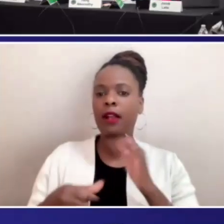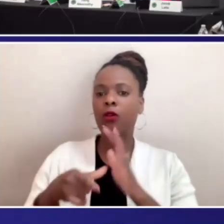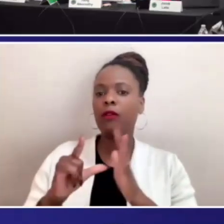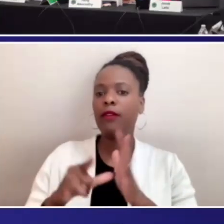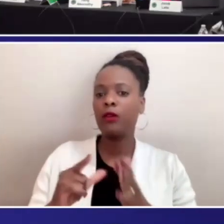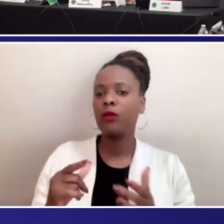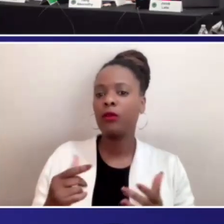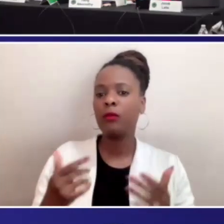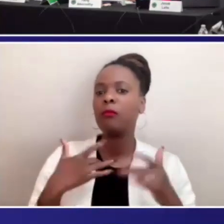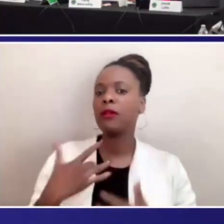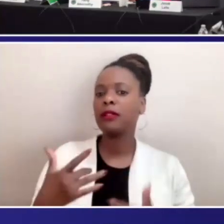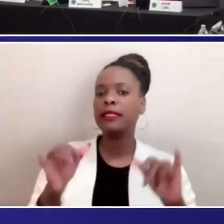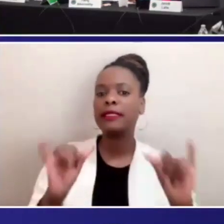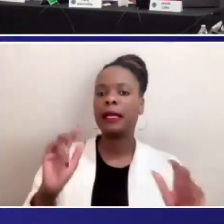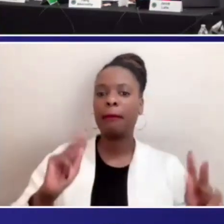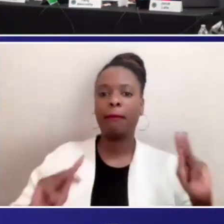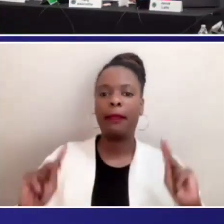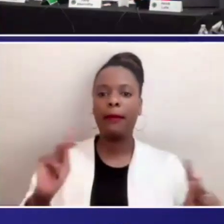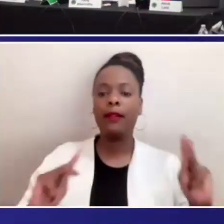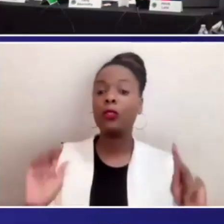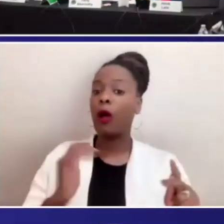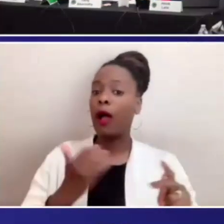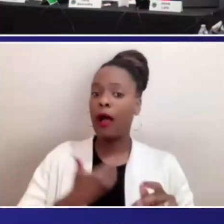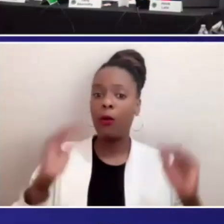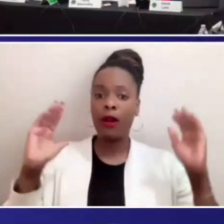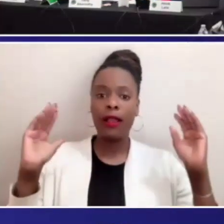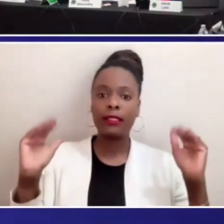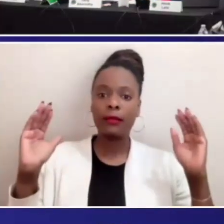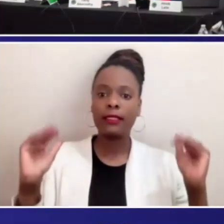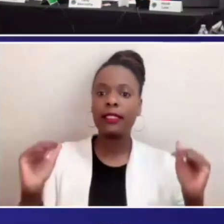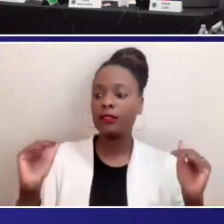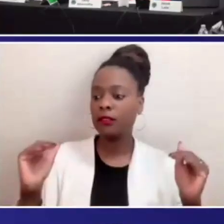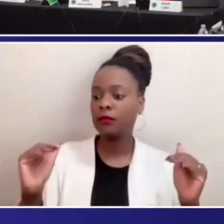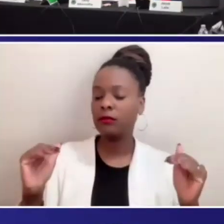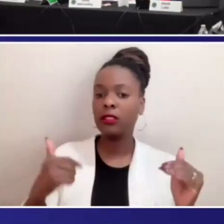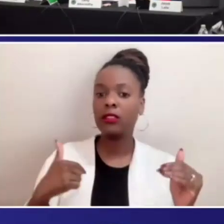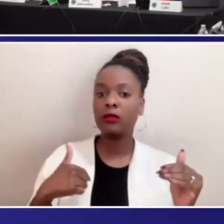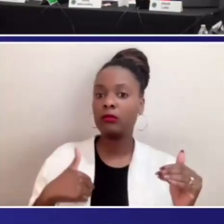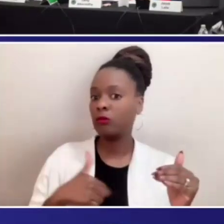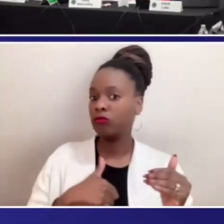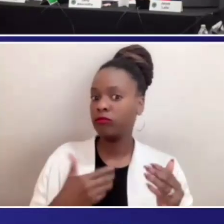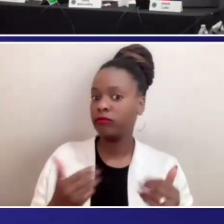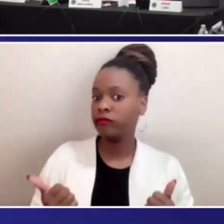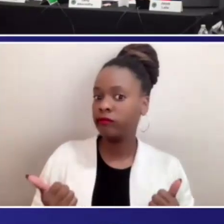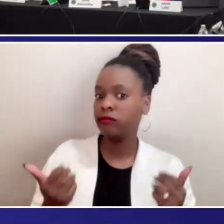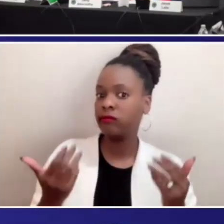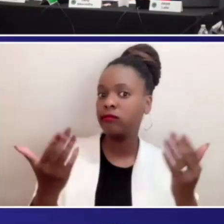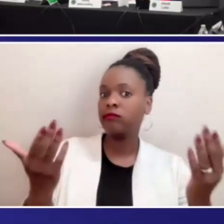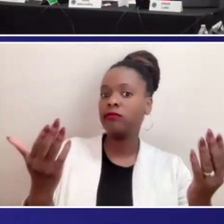folks in the room. So it's our, it's our expectation that what we come with -- not making any promises for